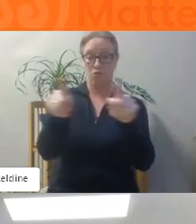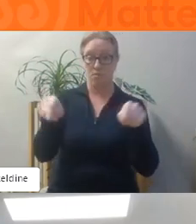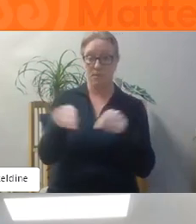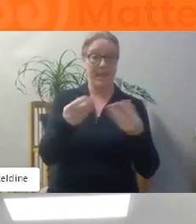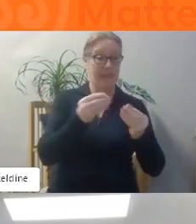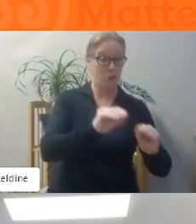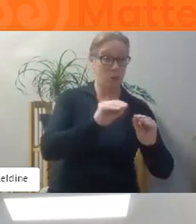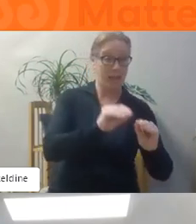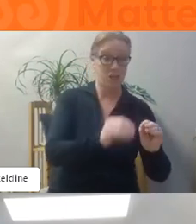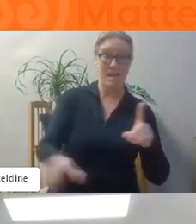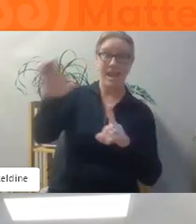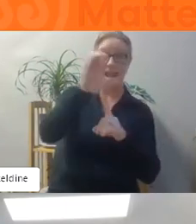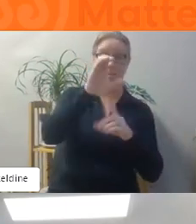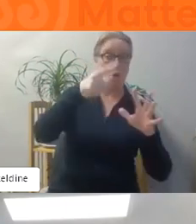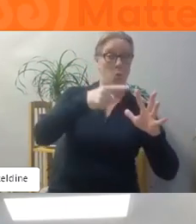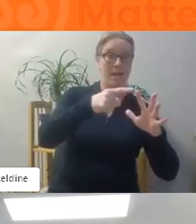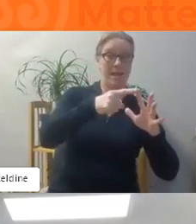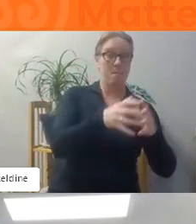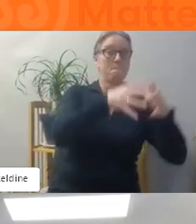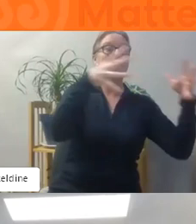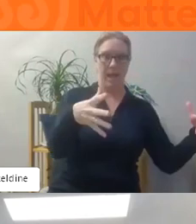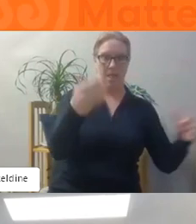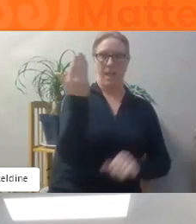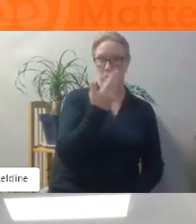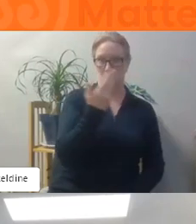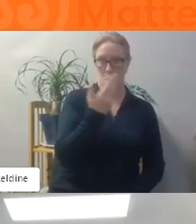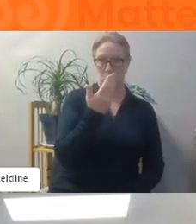capital E is bigger than schools. I would like to draw attention